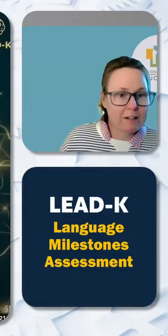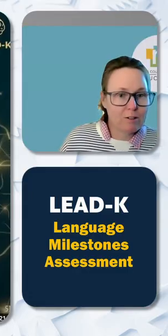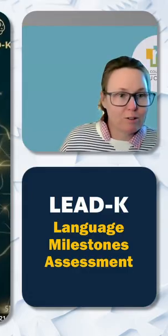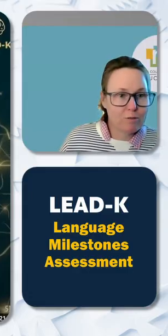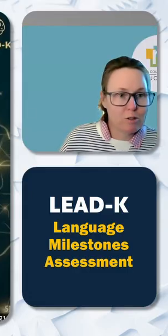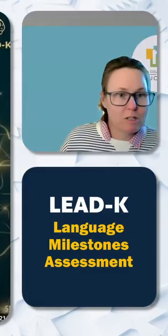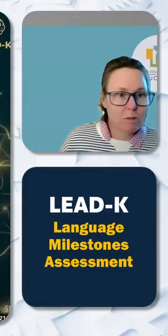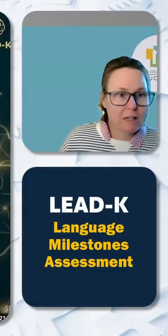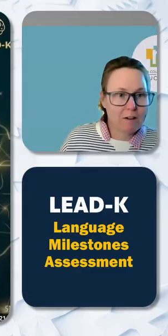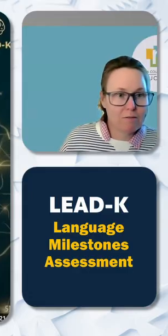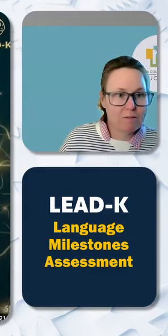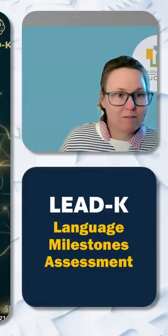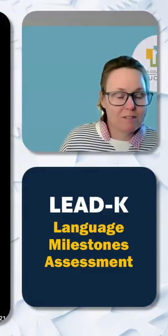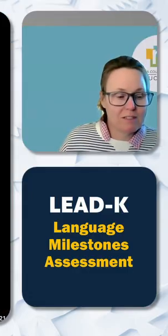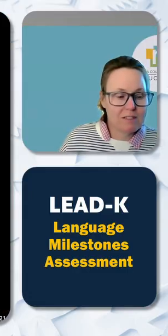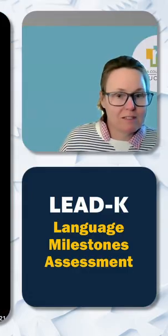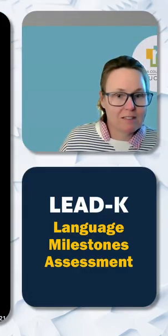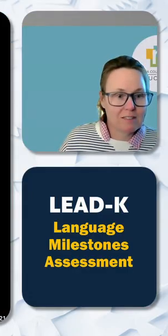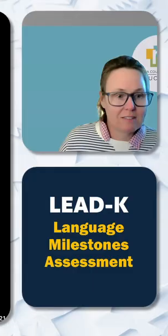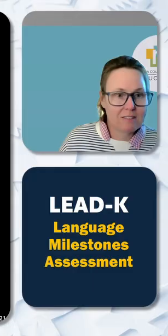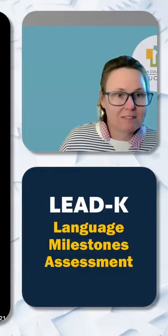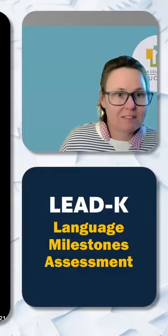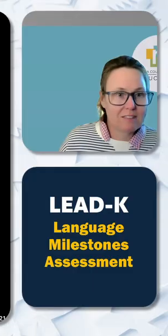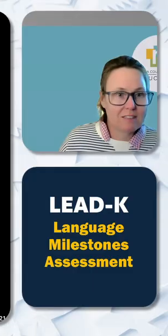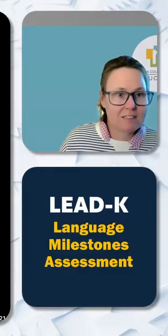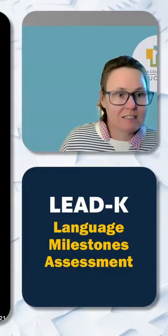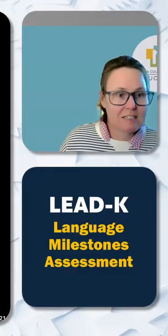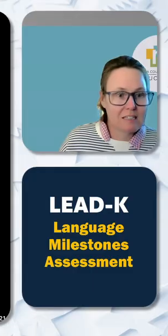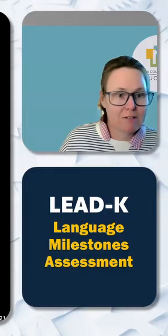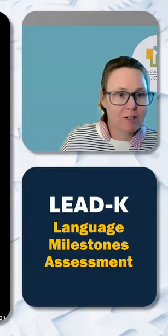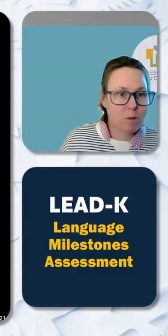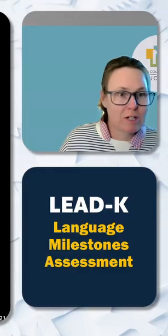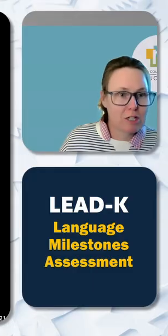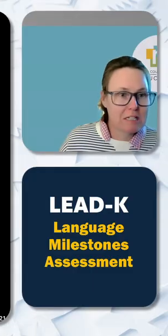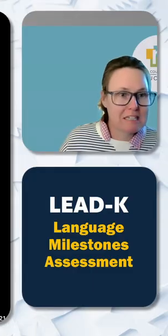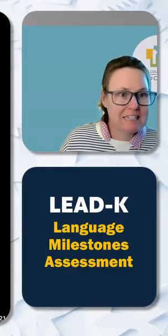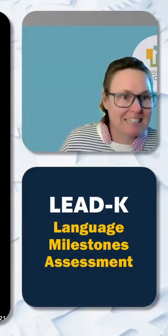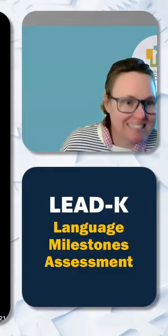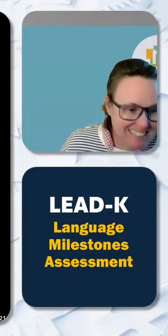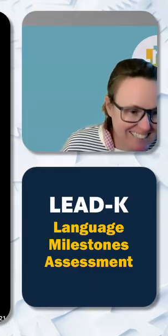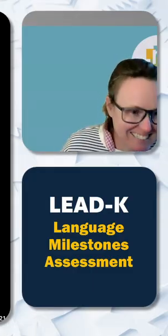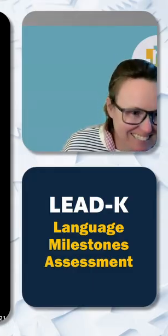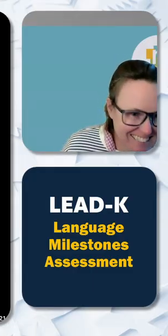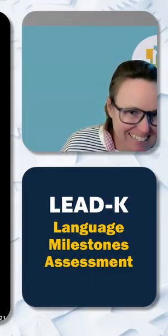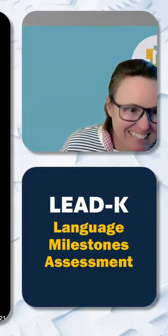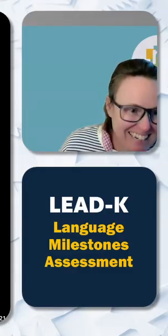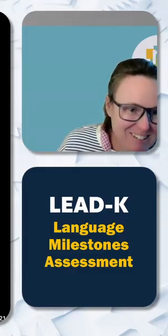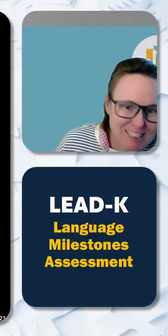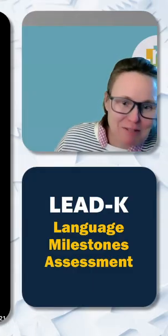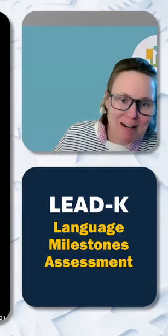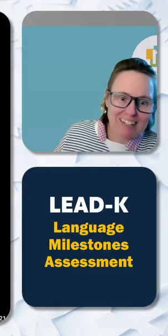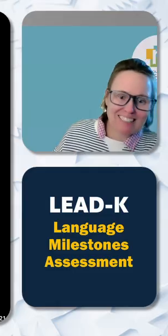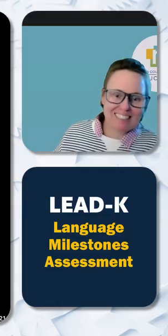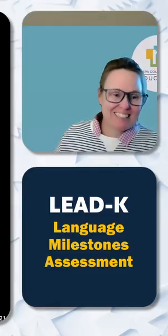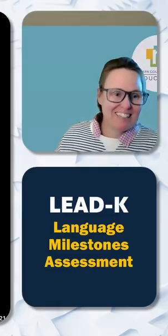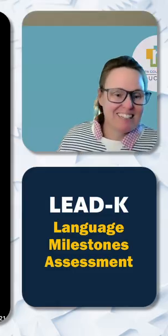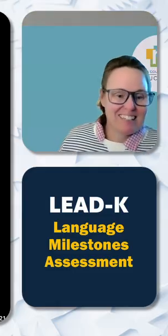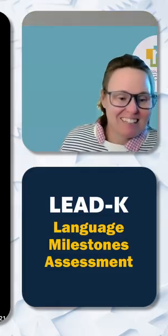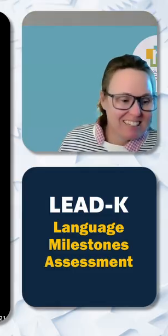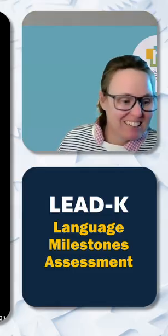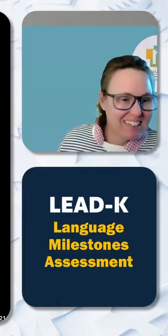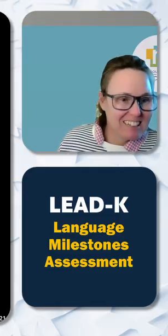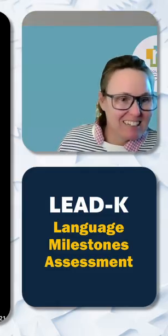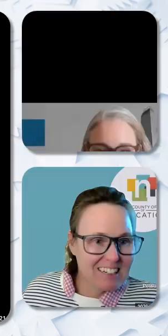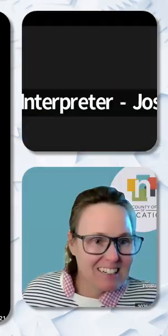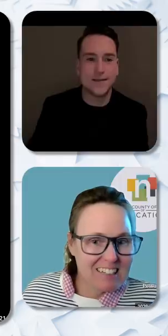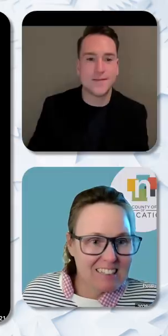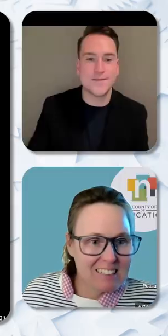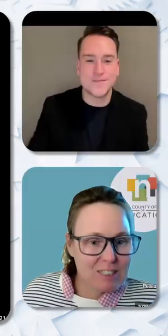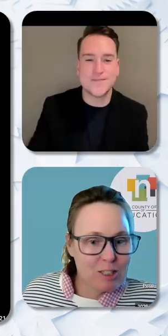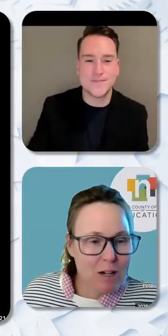Julie, I don't know if you see, we have… 67 questions, and… In the question box?